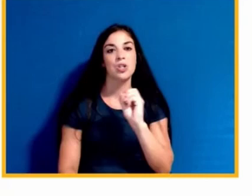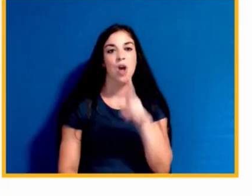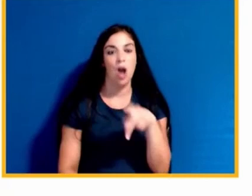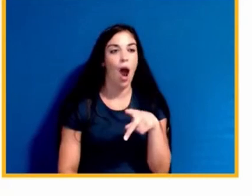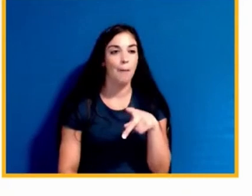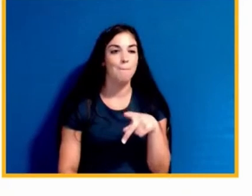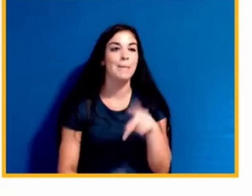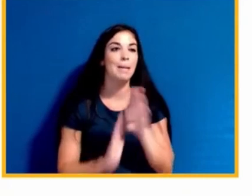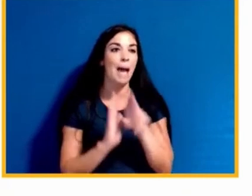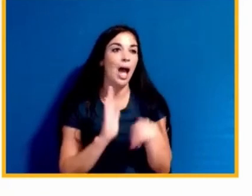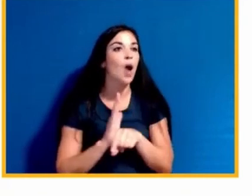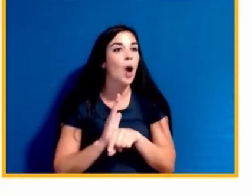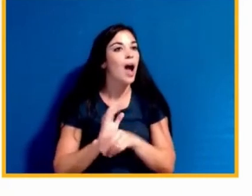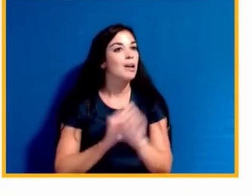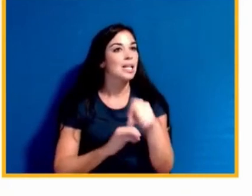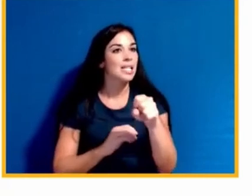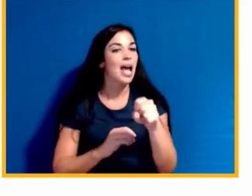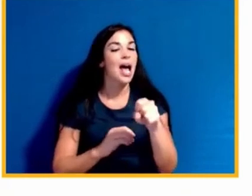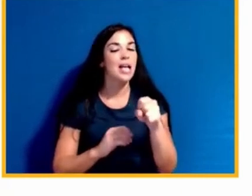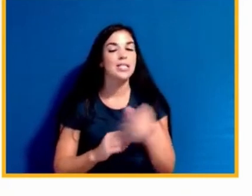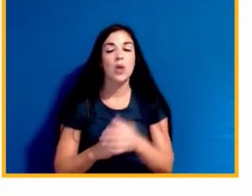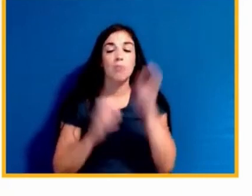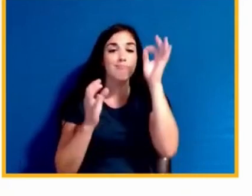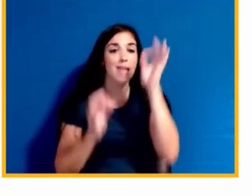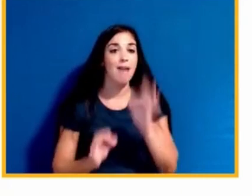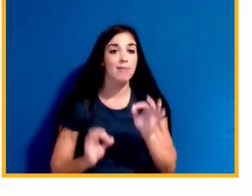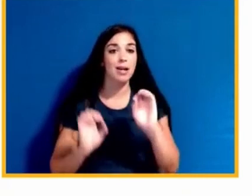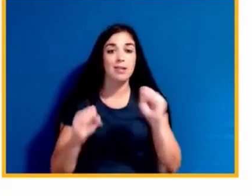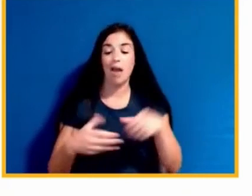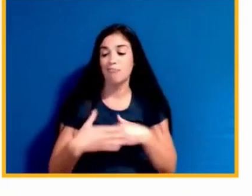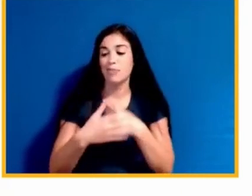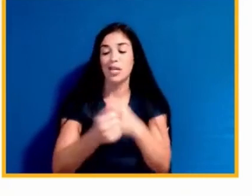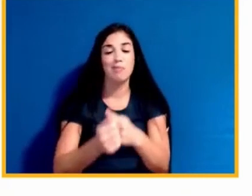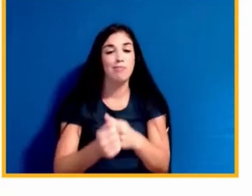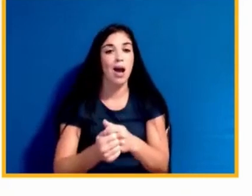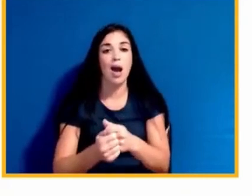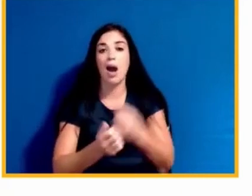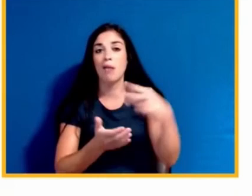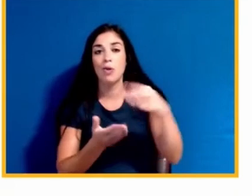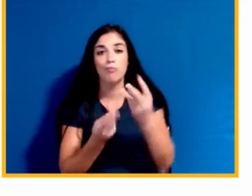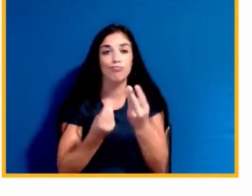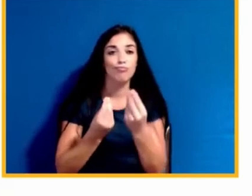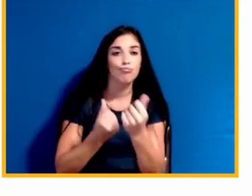it definitely was, you were definitely able to kind of keep the moves flowing along with the music very well.